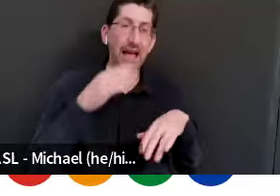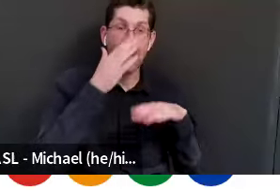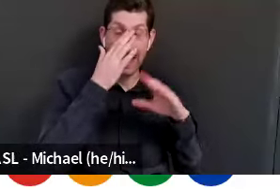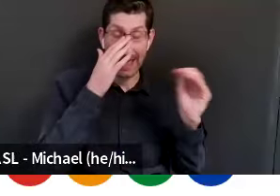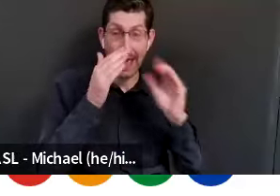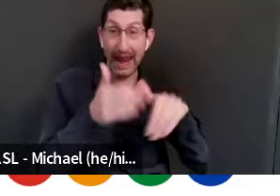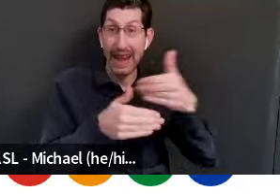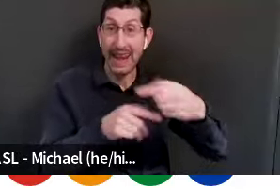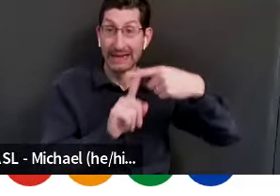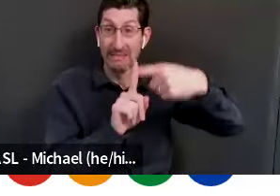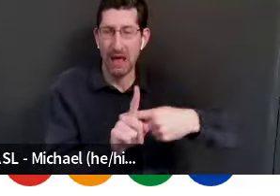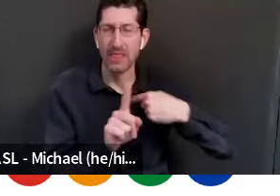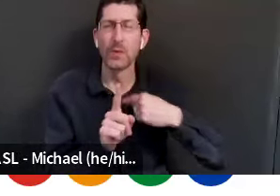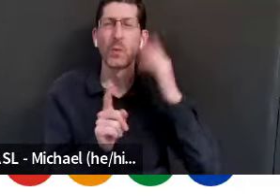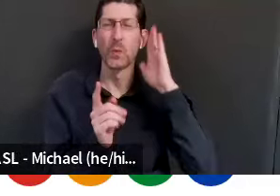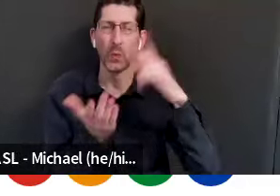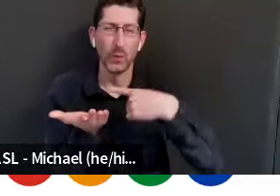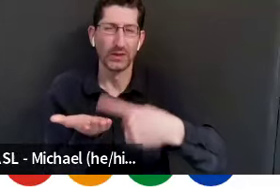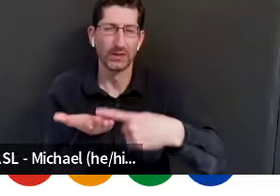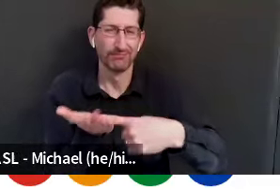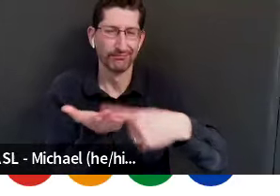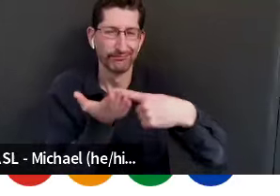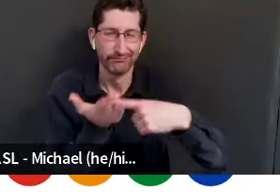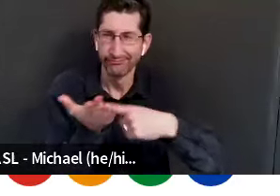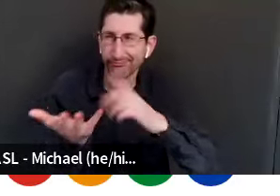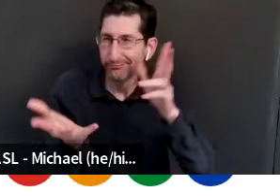I'M PERSONALLY EXCITED ABOUT IT. AND I THINK WE TARGET IN NEXT